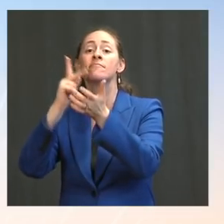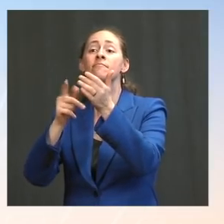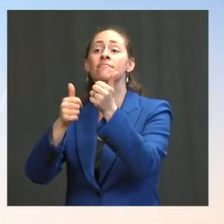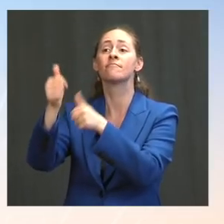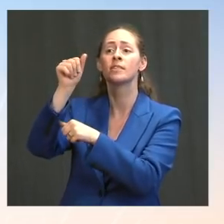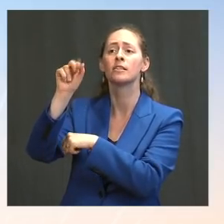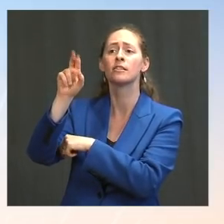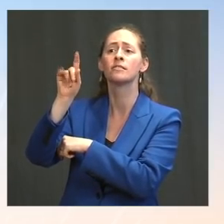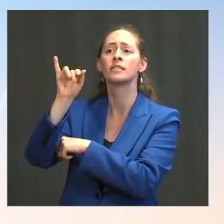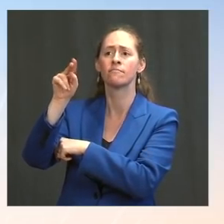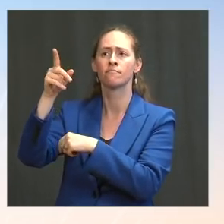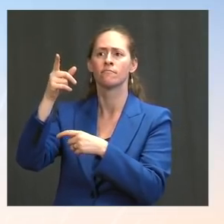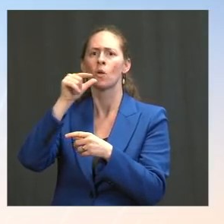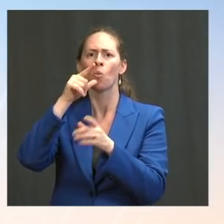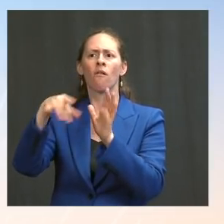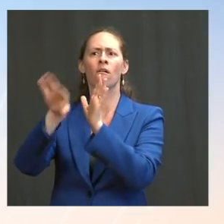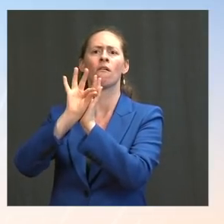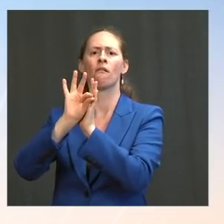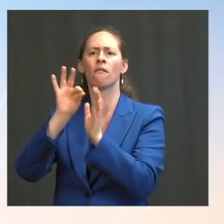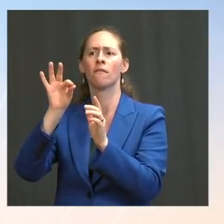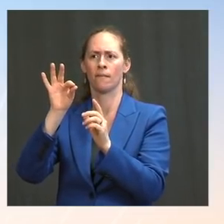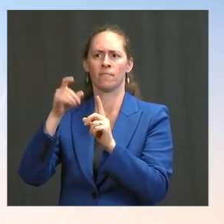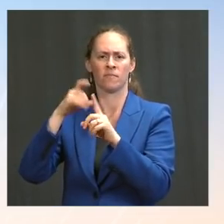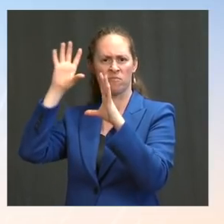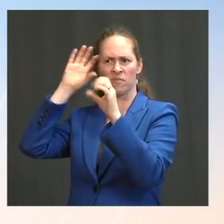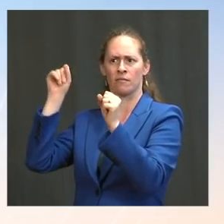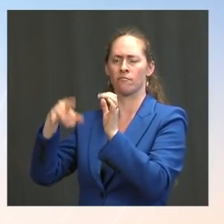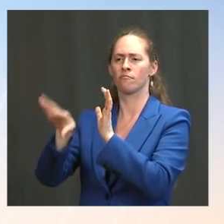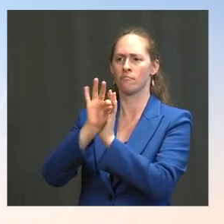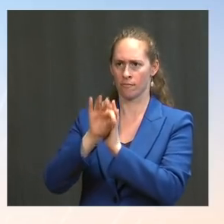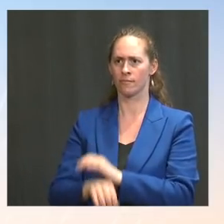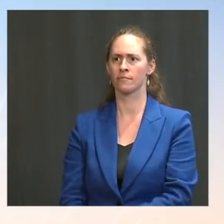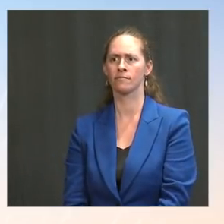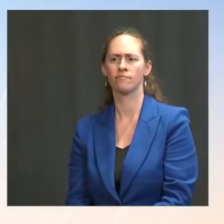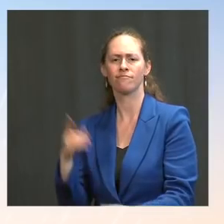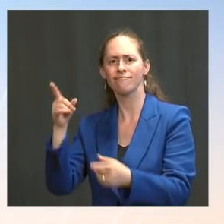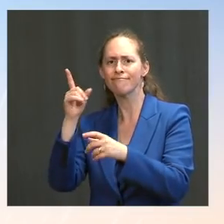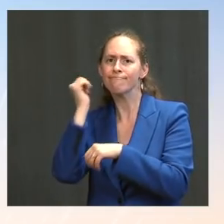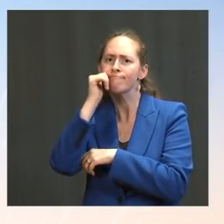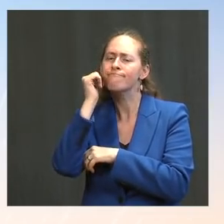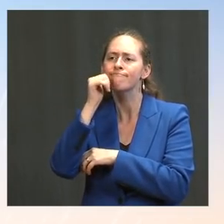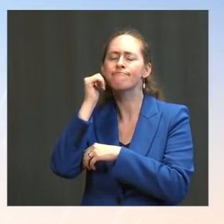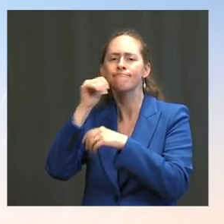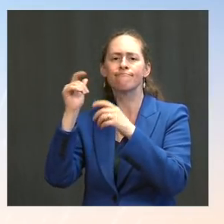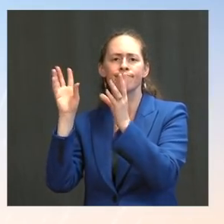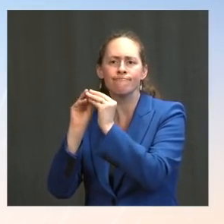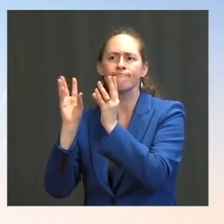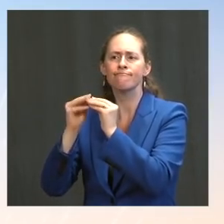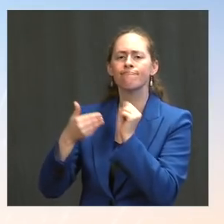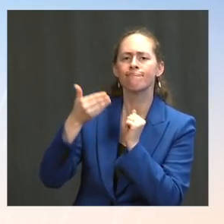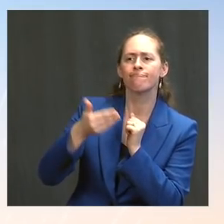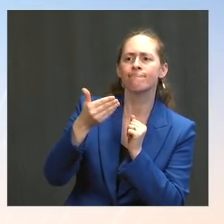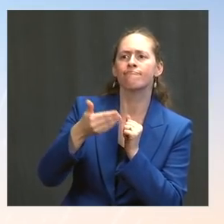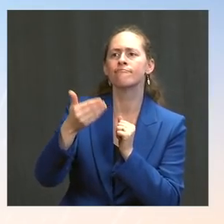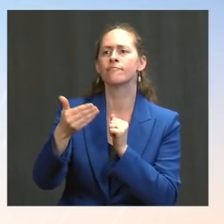with on a daily basis -- who accepted these recommendations, and they need to be implemented. That will take some time, but that's a forward step that was taken by our own military.